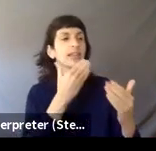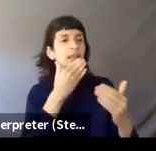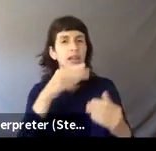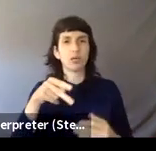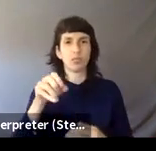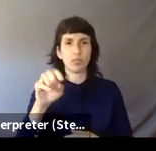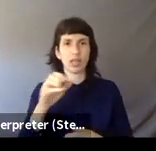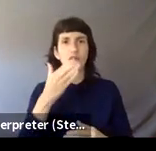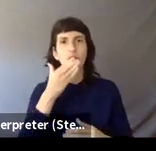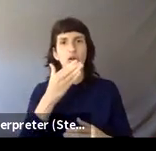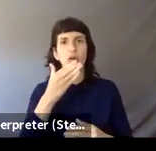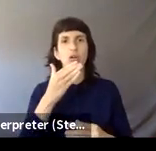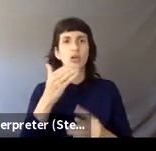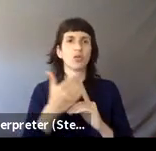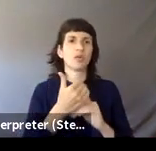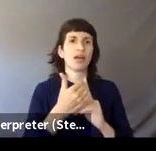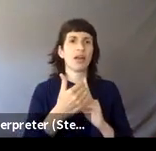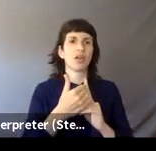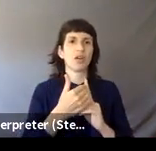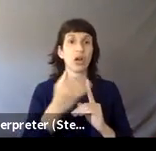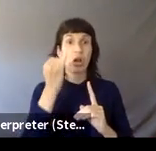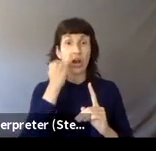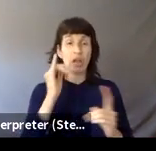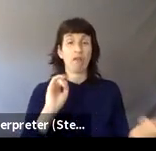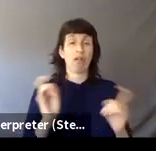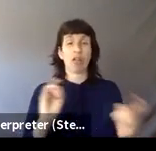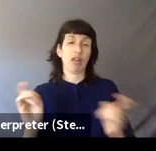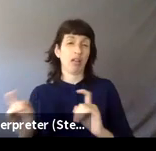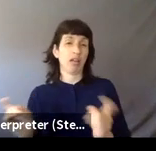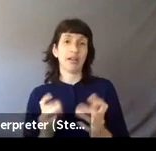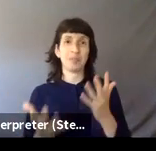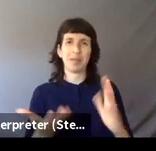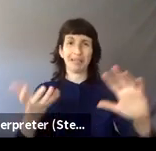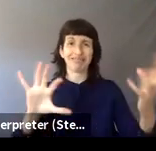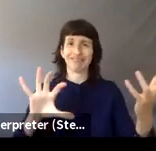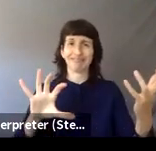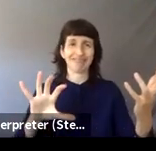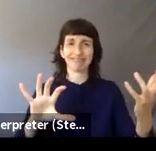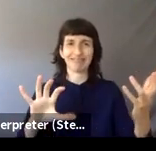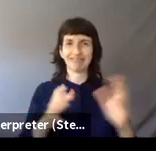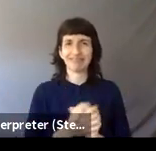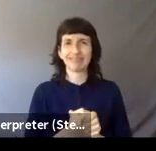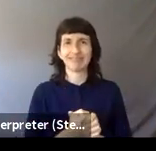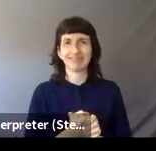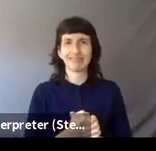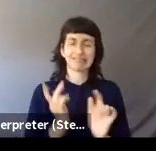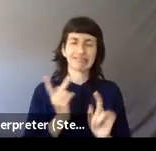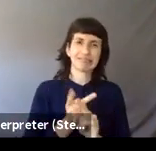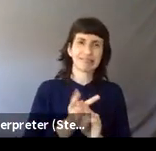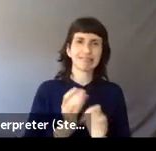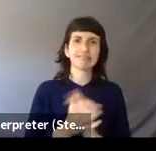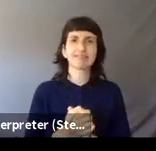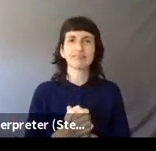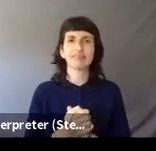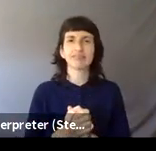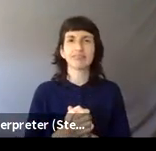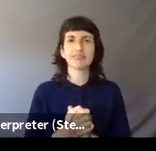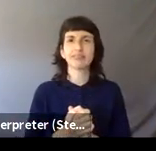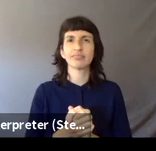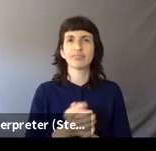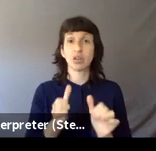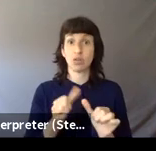that organized. So you don't want to move or delete anything or else it will affect your whole Team and the wholeclass Notebook. But that ability to dig deeper into specific content is here.